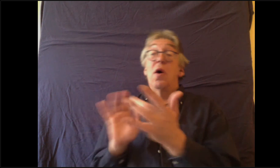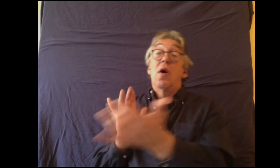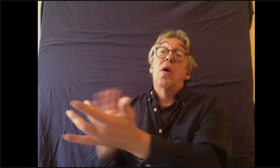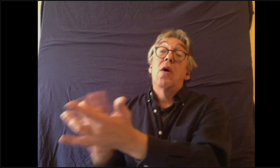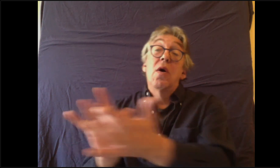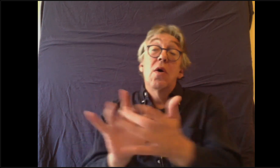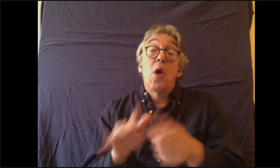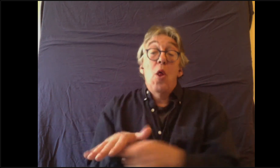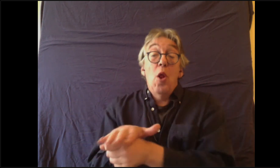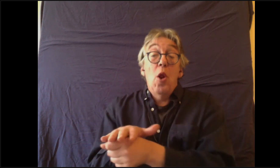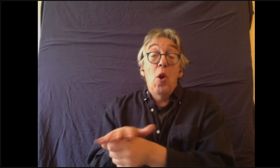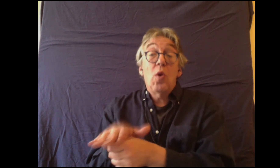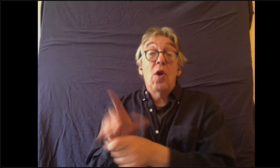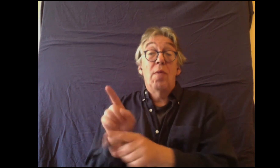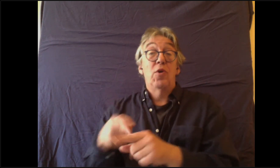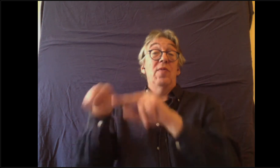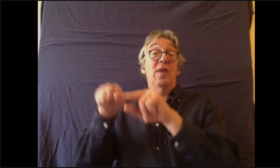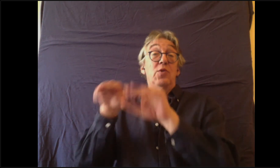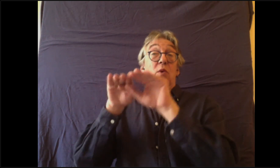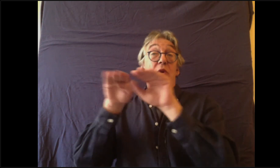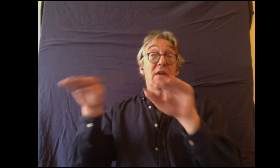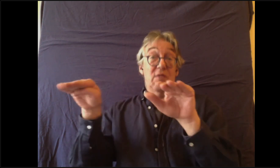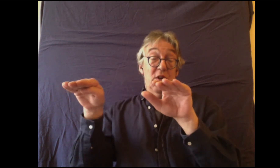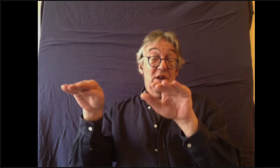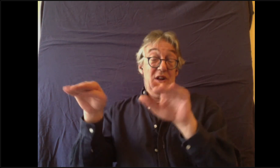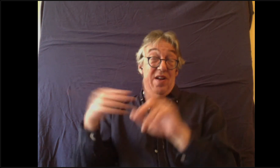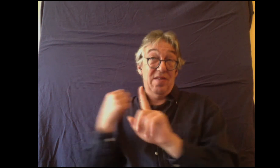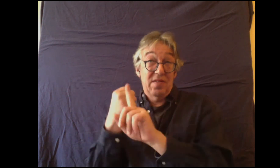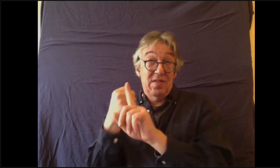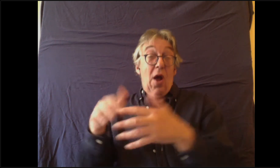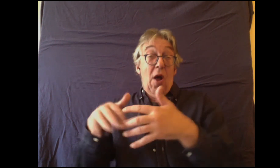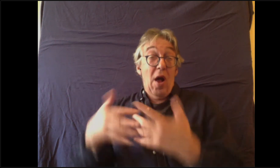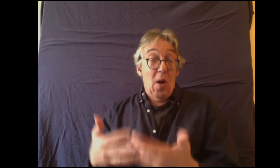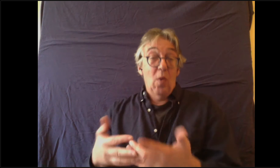And it's especially important to try to reach